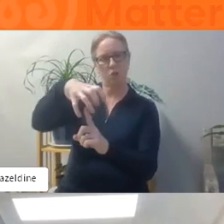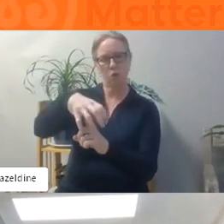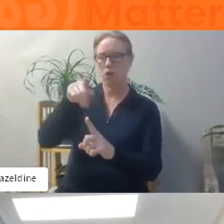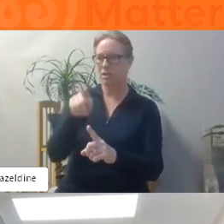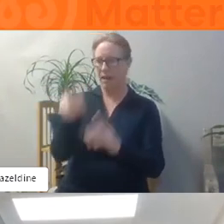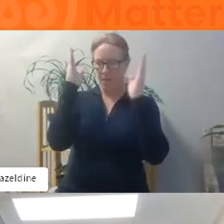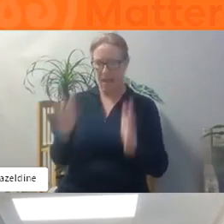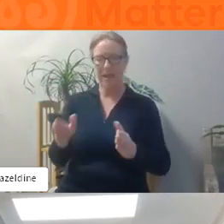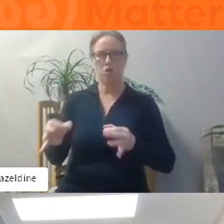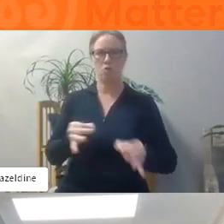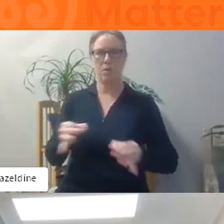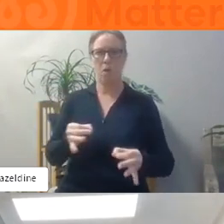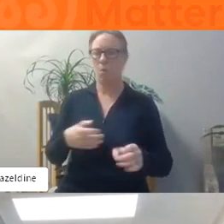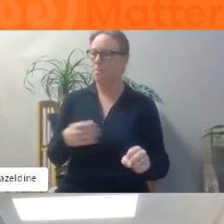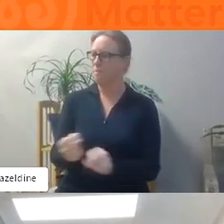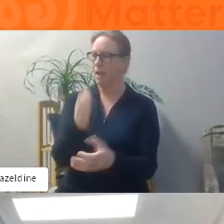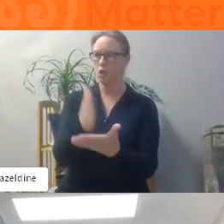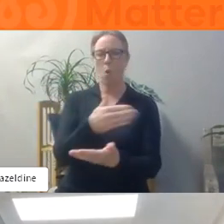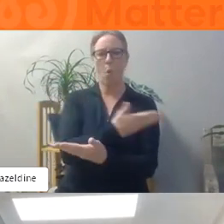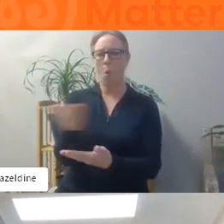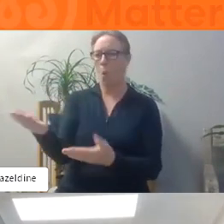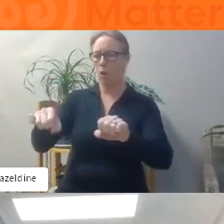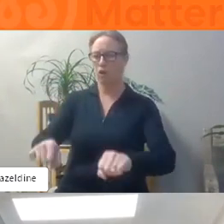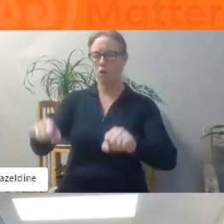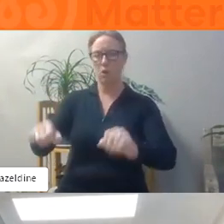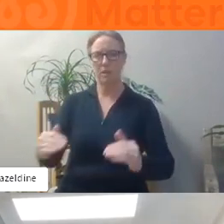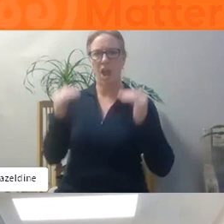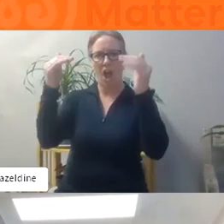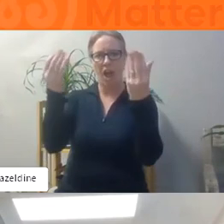role, to ensure that all students in higher education have a critical